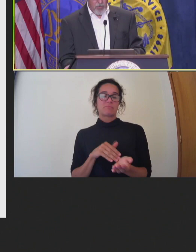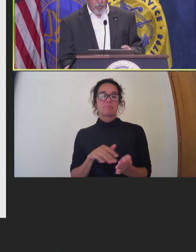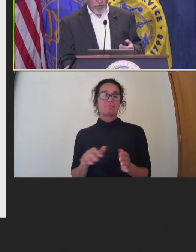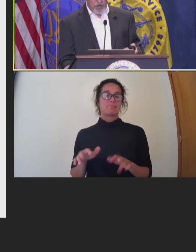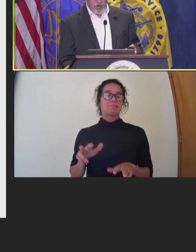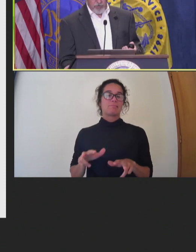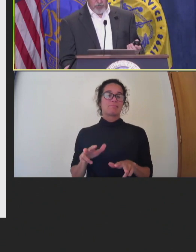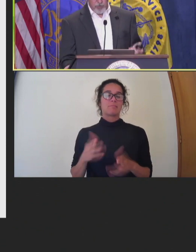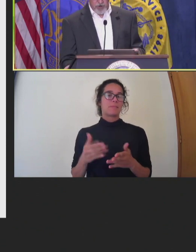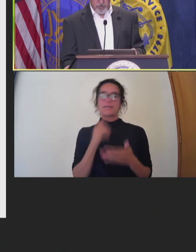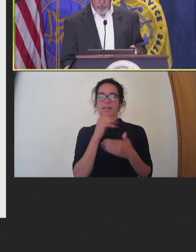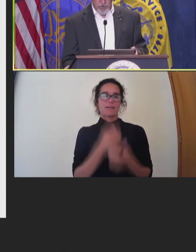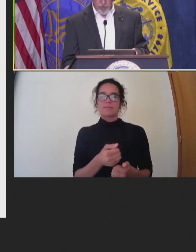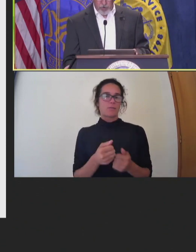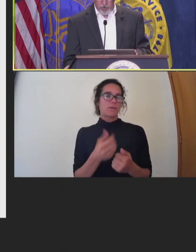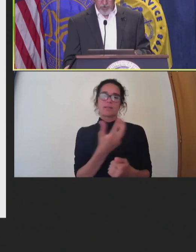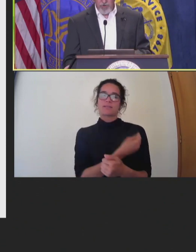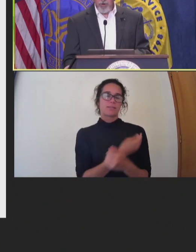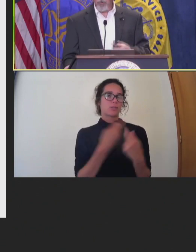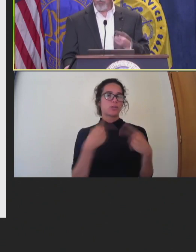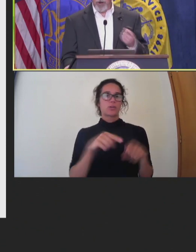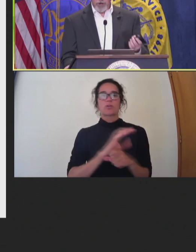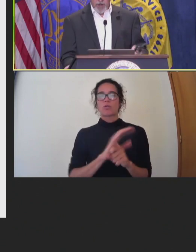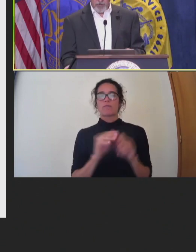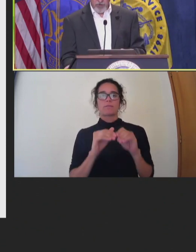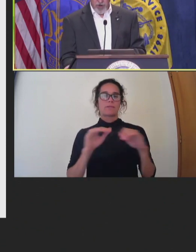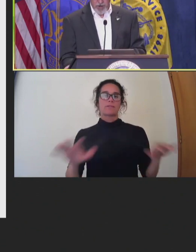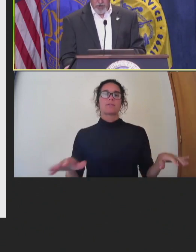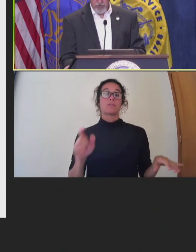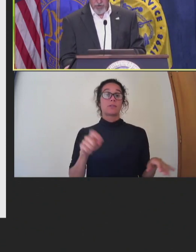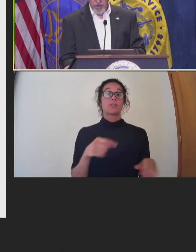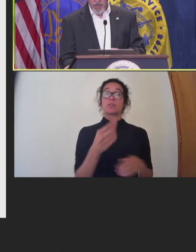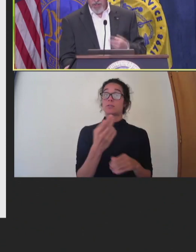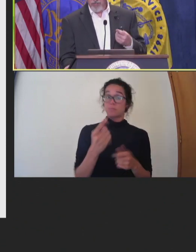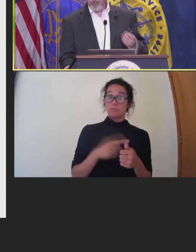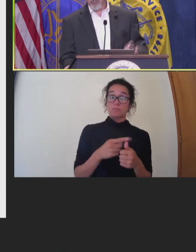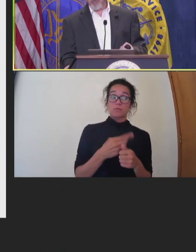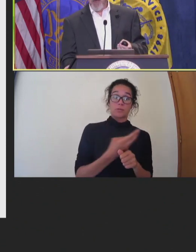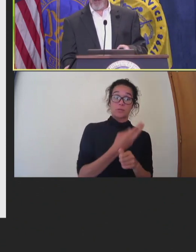We need to use the trust that we've earned, recognize the challenge, and systematically